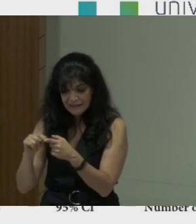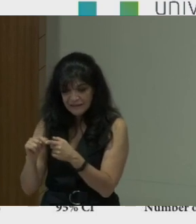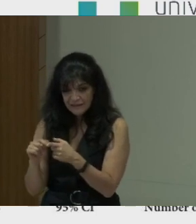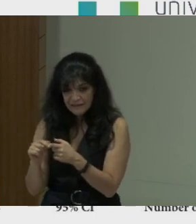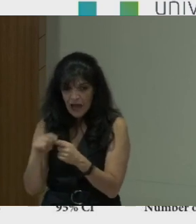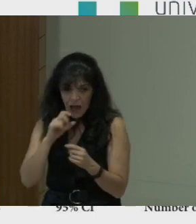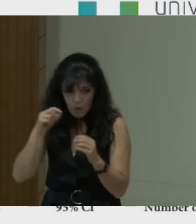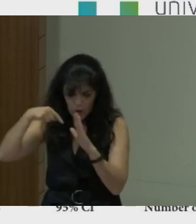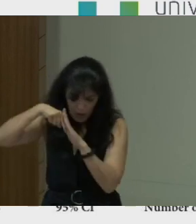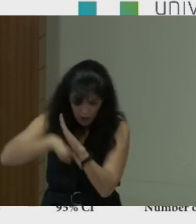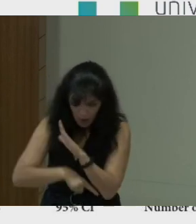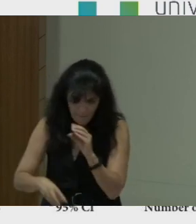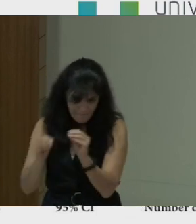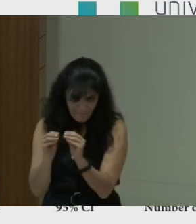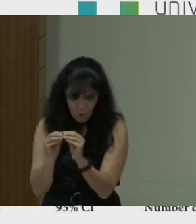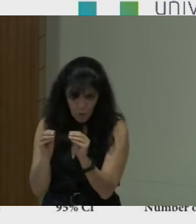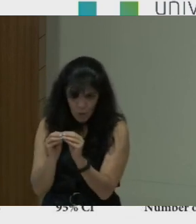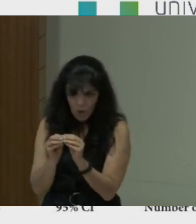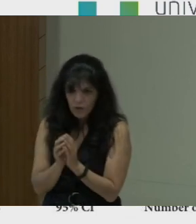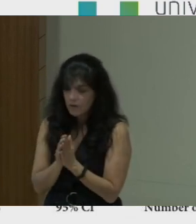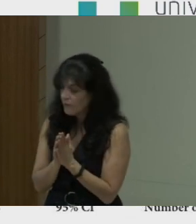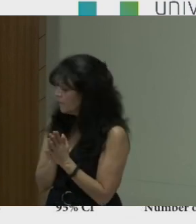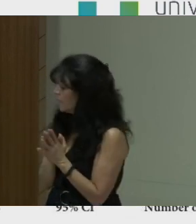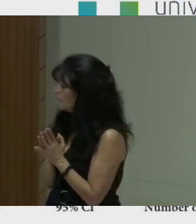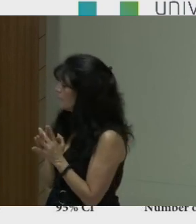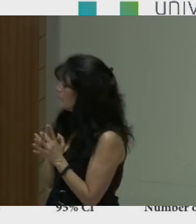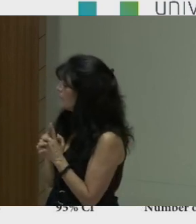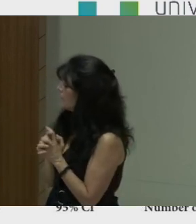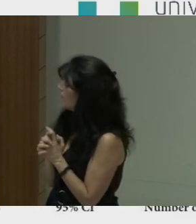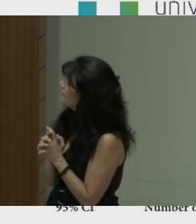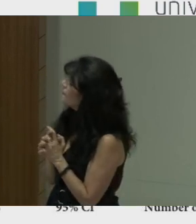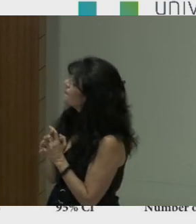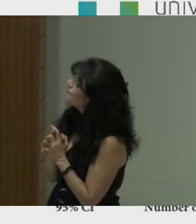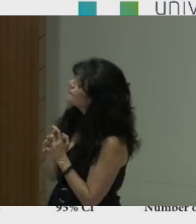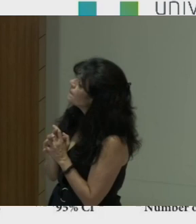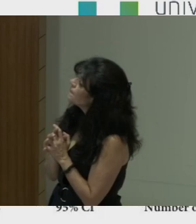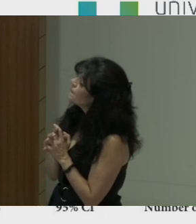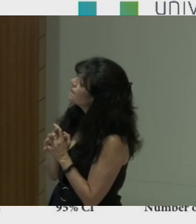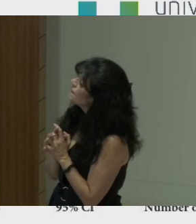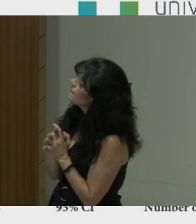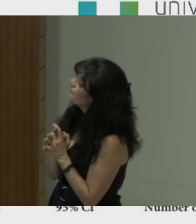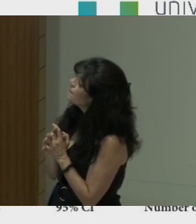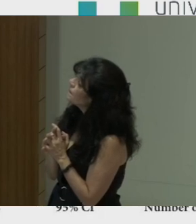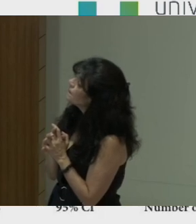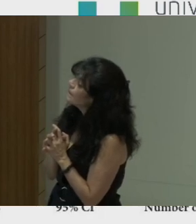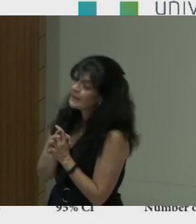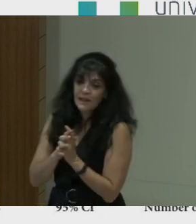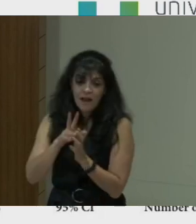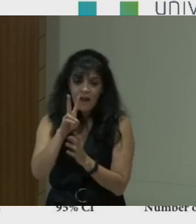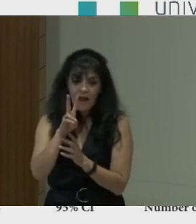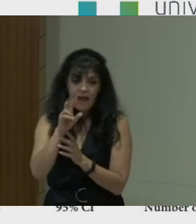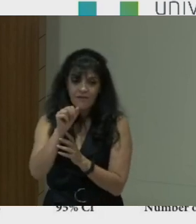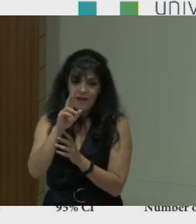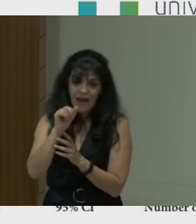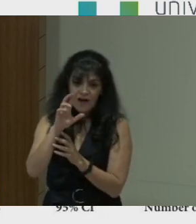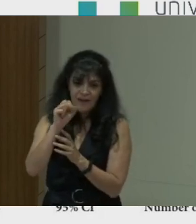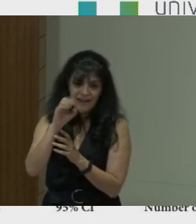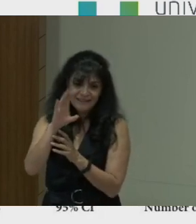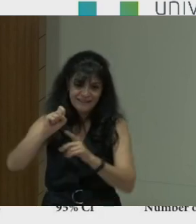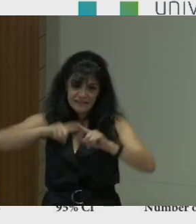go into the details, that we have a big variance between countries, and in